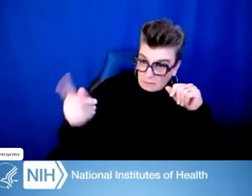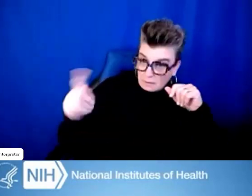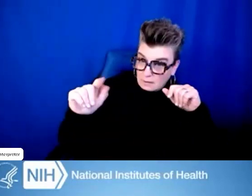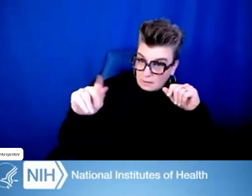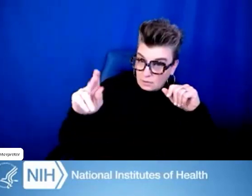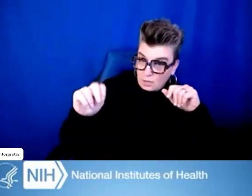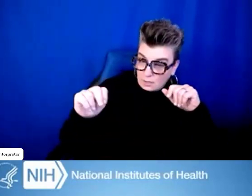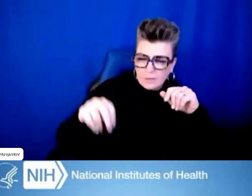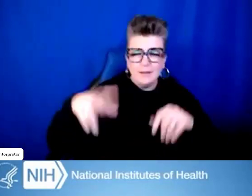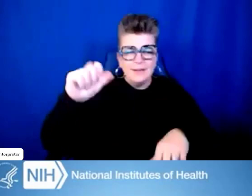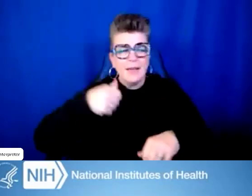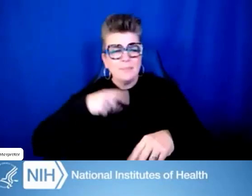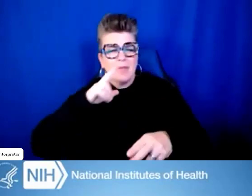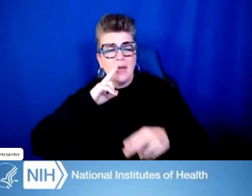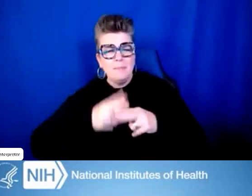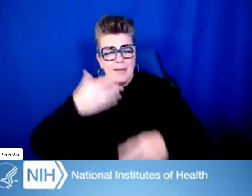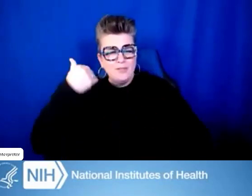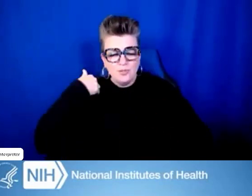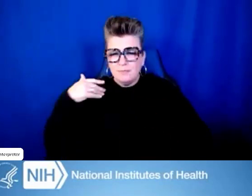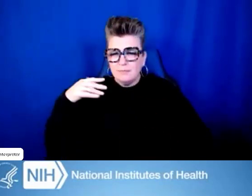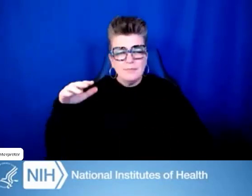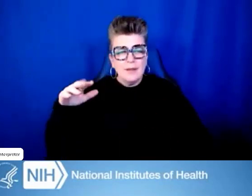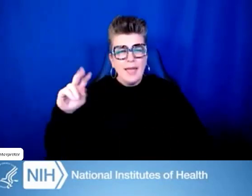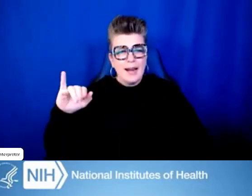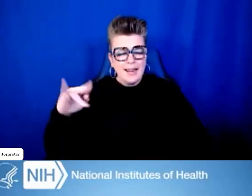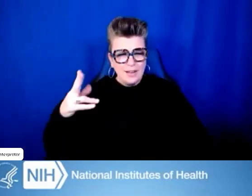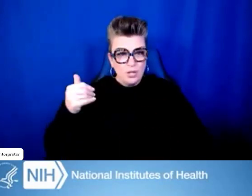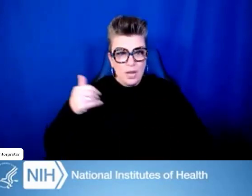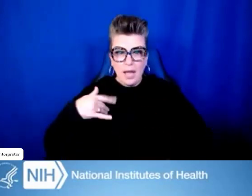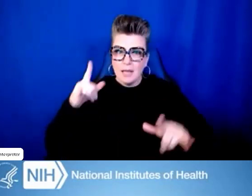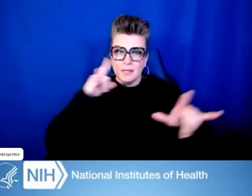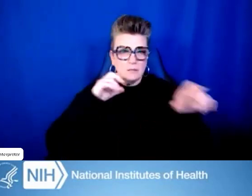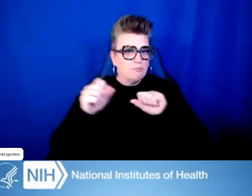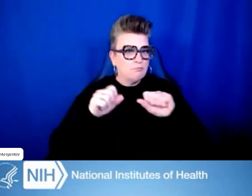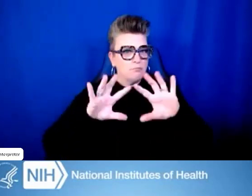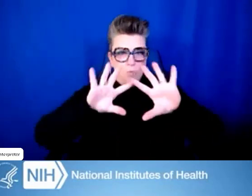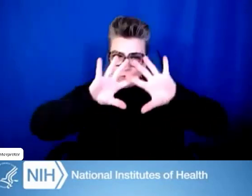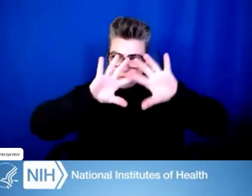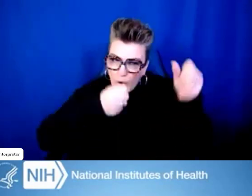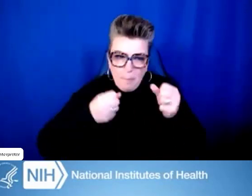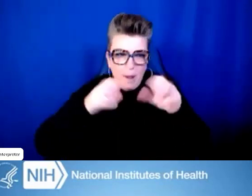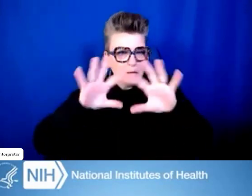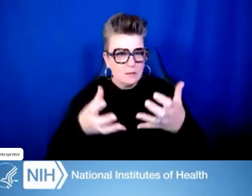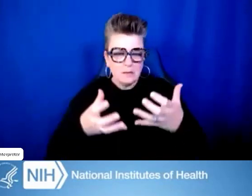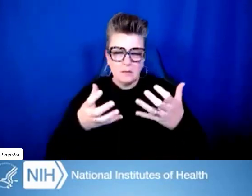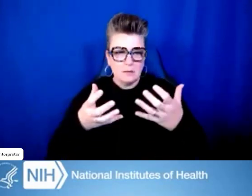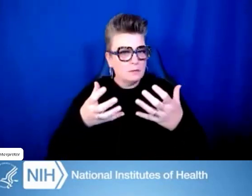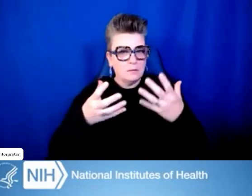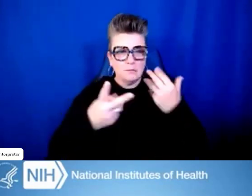has a pretty robust ecosystem of repositories just that are managed, you know, within the agency.